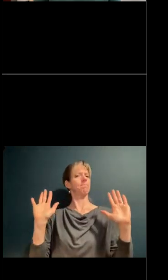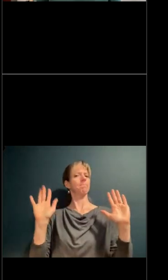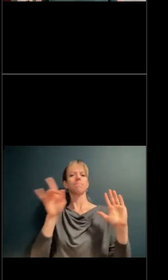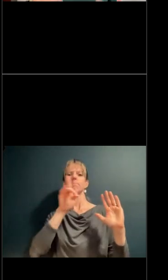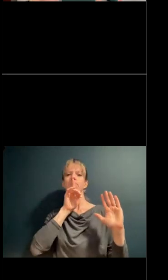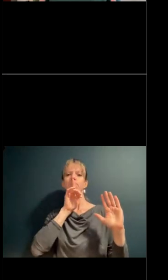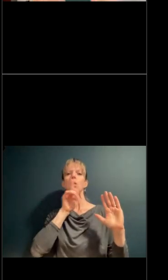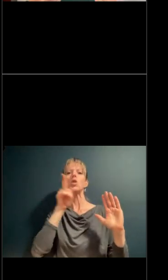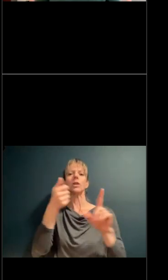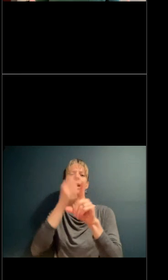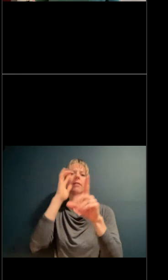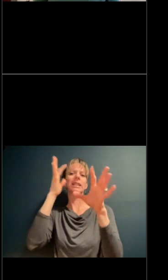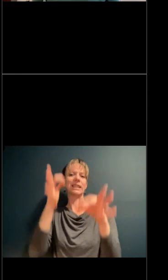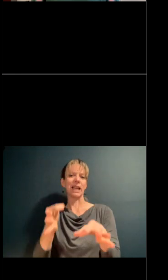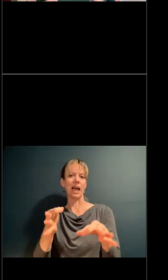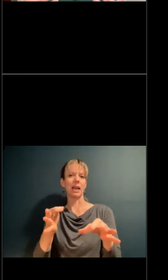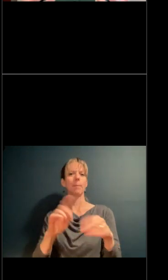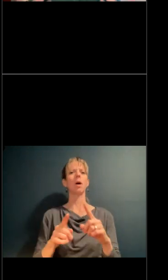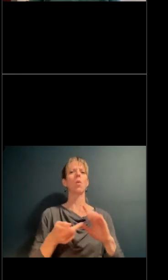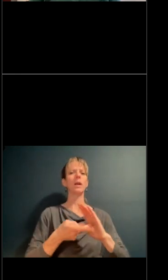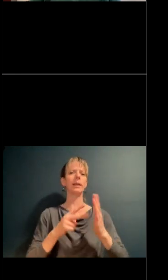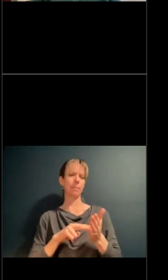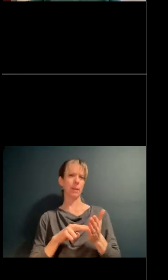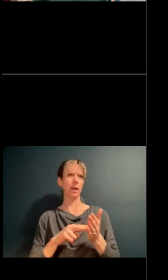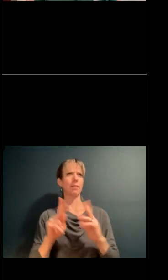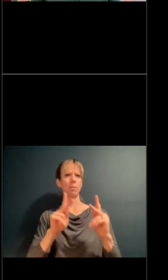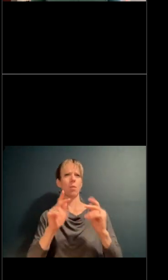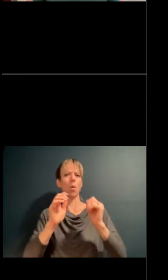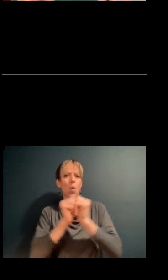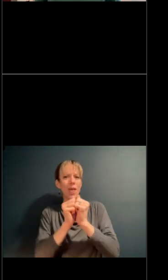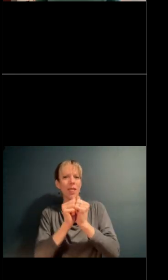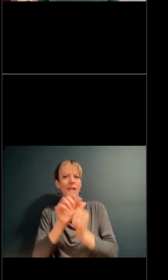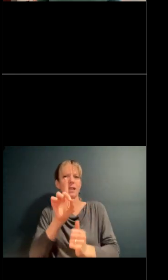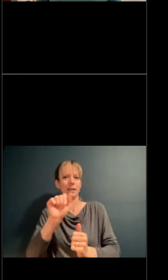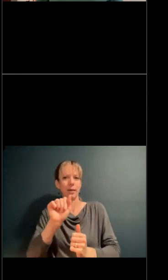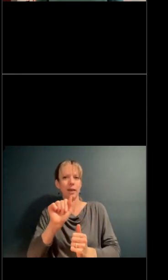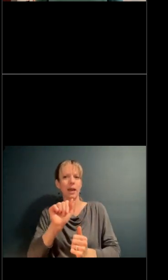when we ask that question of people with disabilities and their families in our midst,